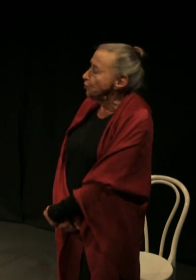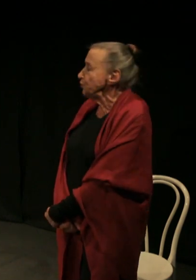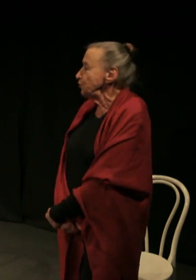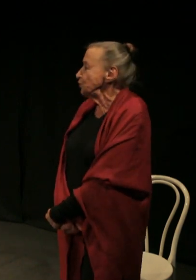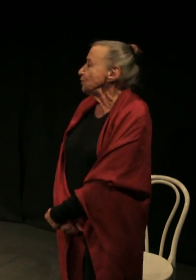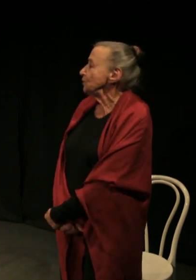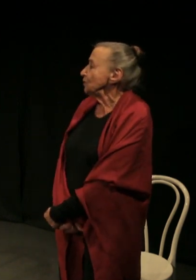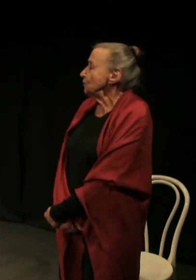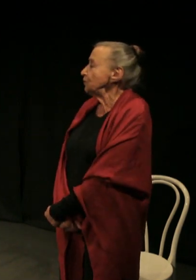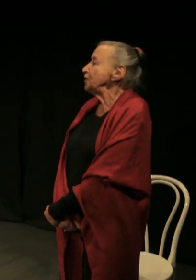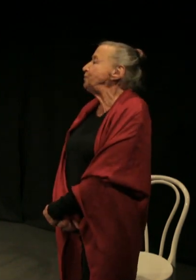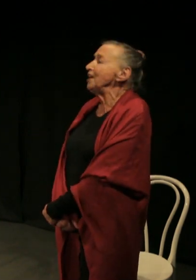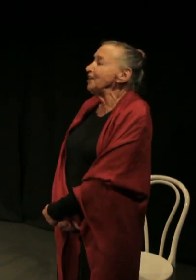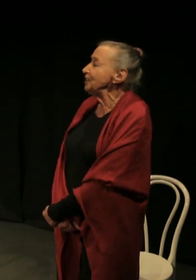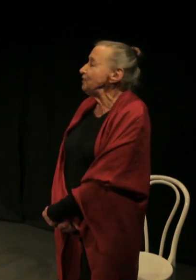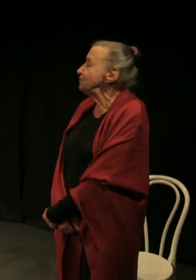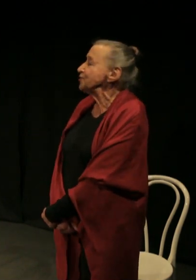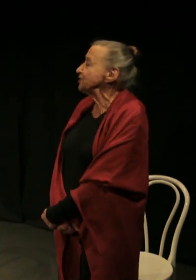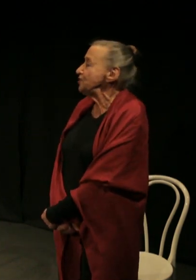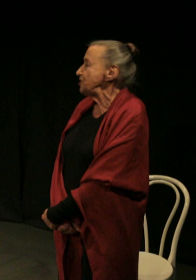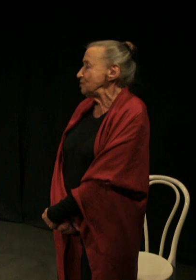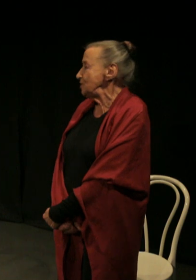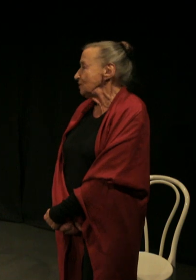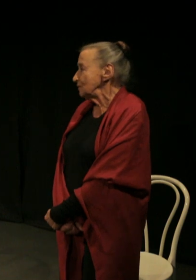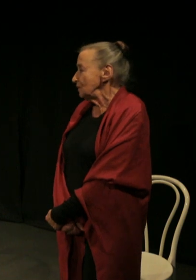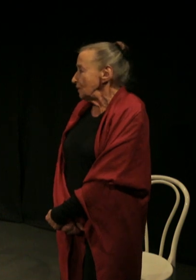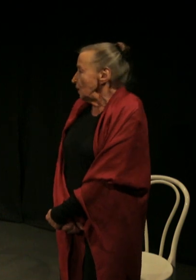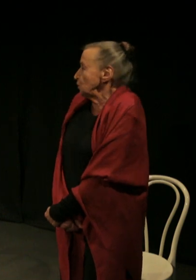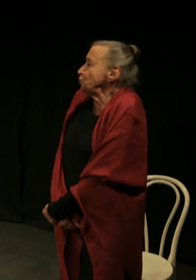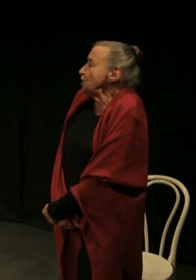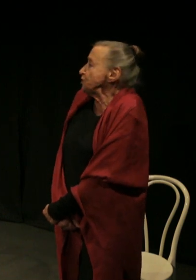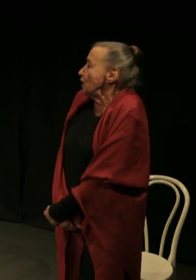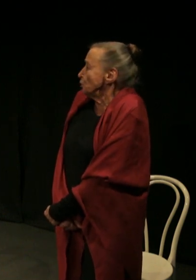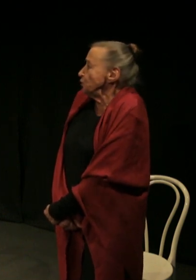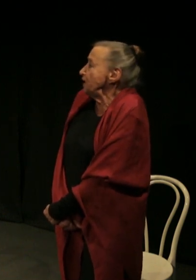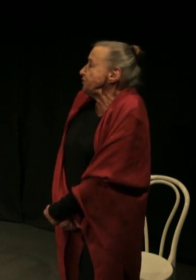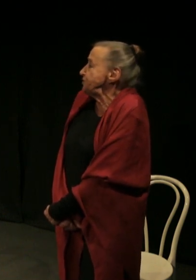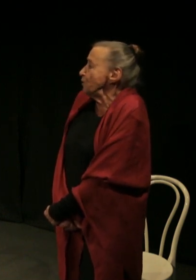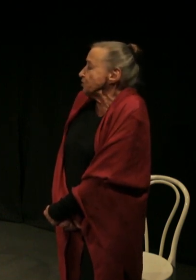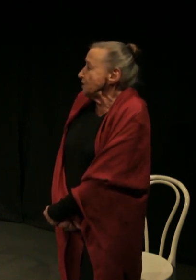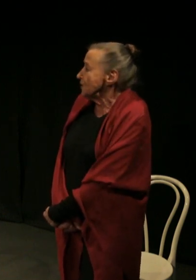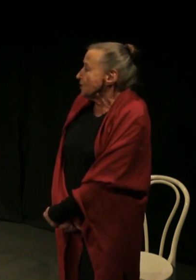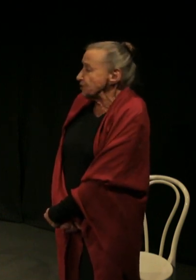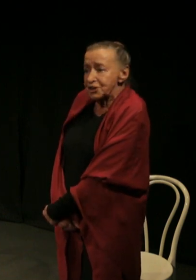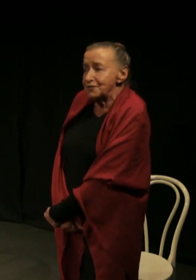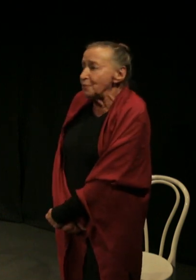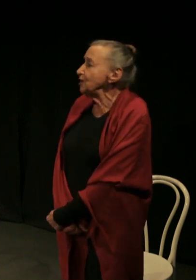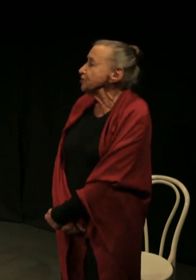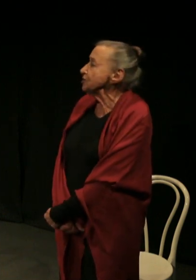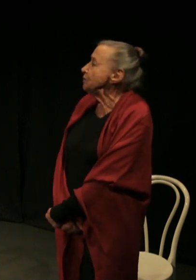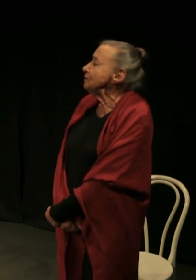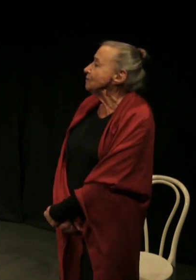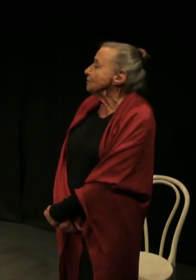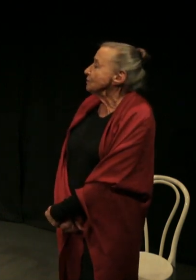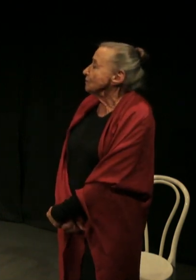But, begging the pardon of all your Orients and Italies, which of those kinds can match our local trees?